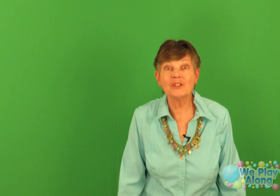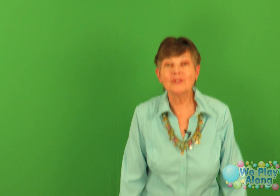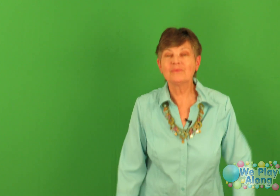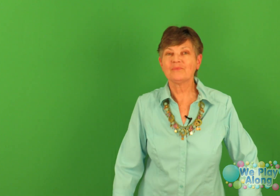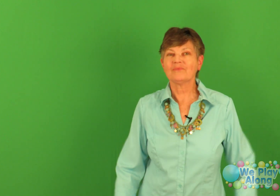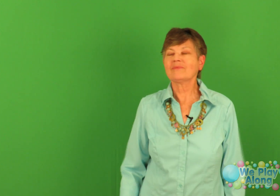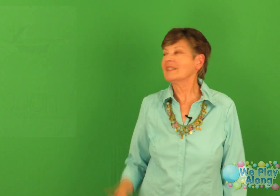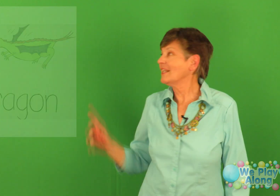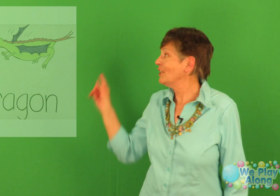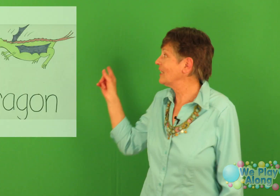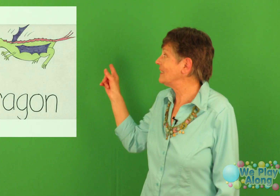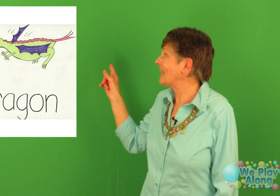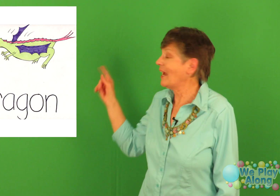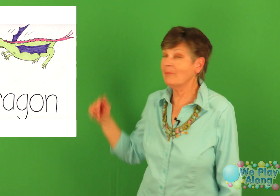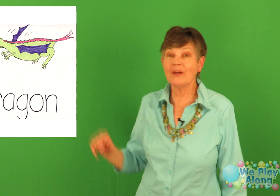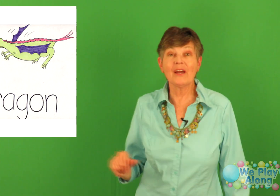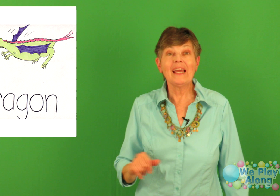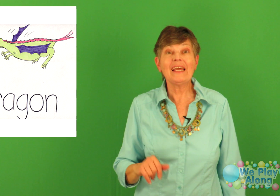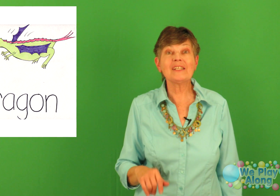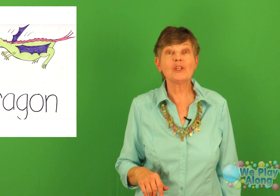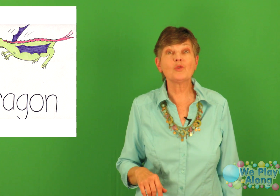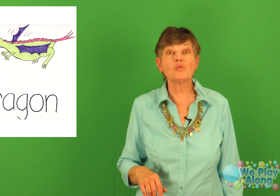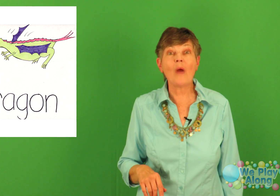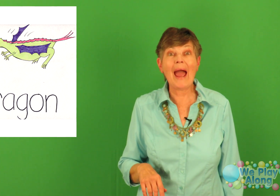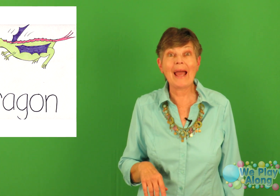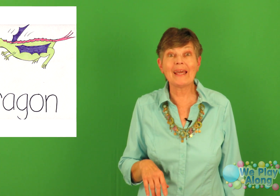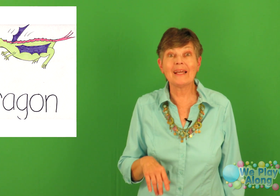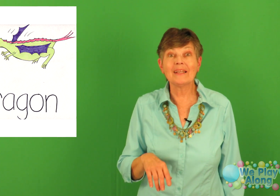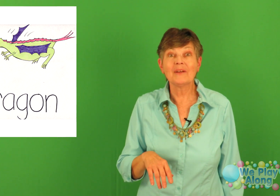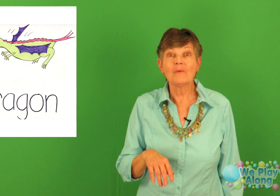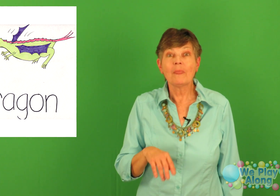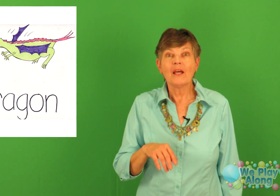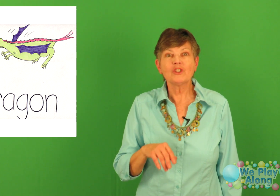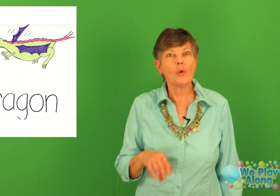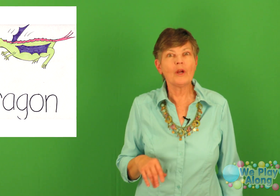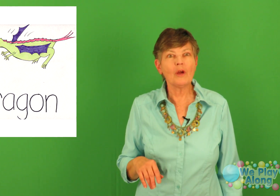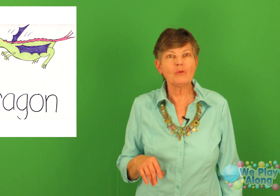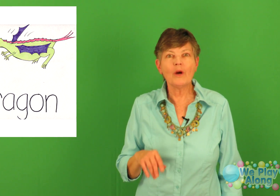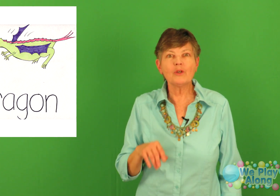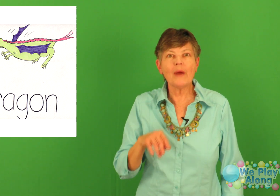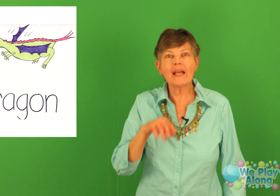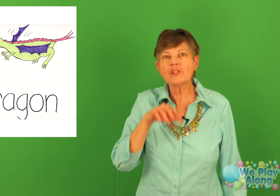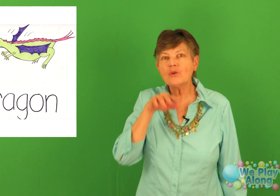do look at this guy up here he's a dragon so what and what did dragons do